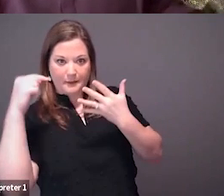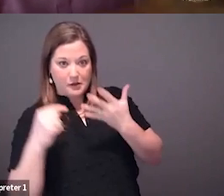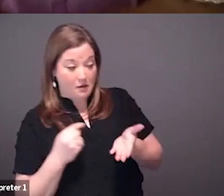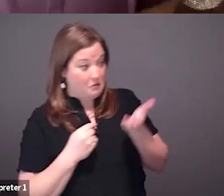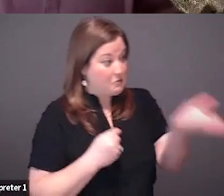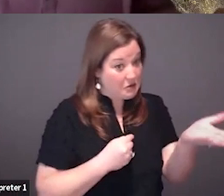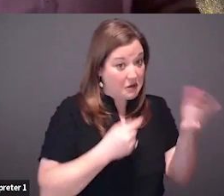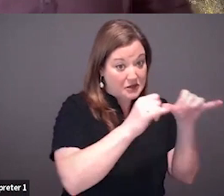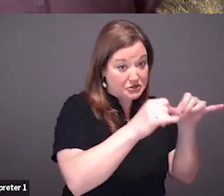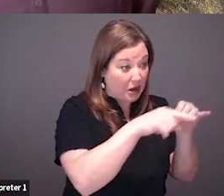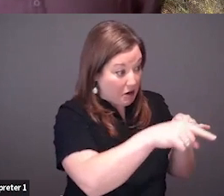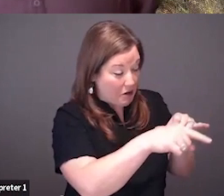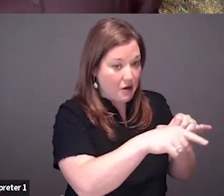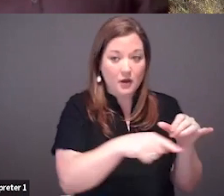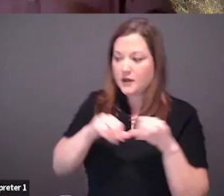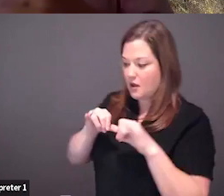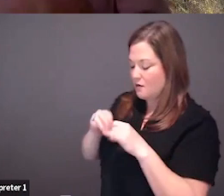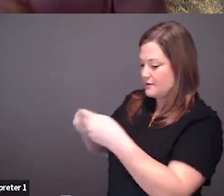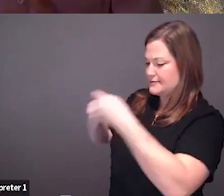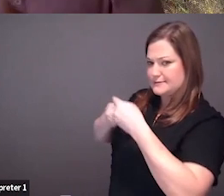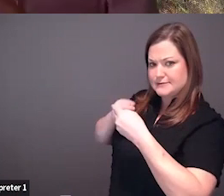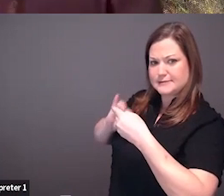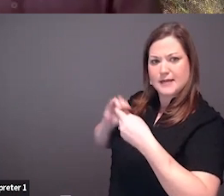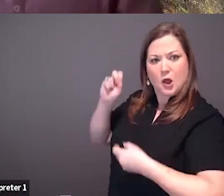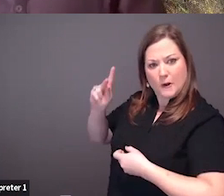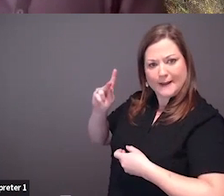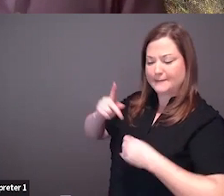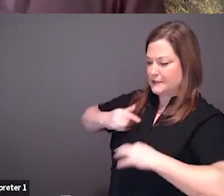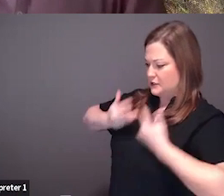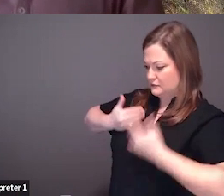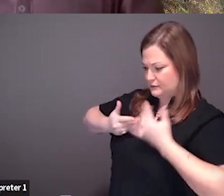and then taking that and saying, this is how we can approach this best.